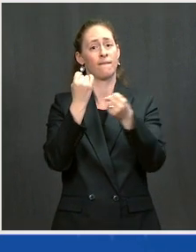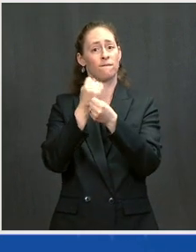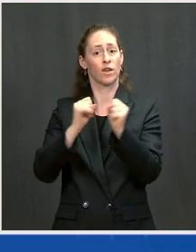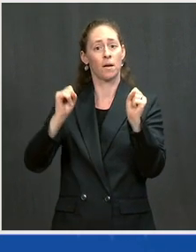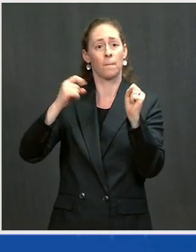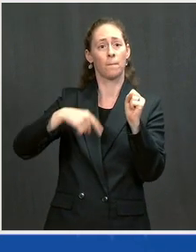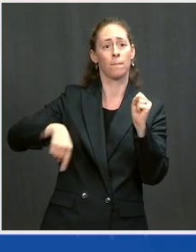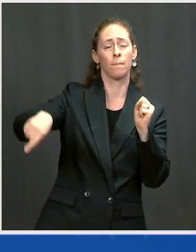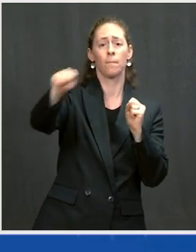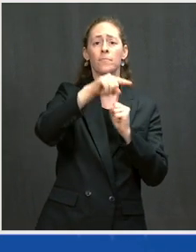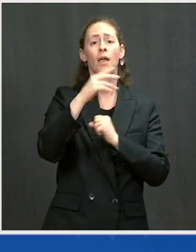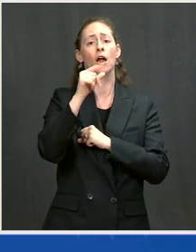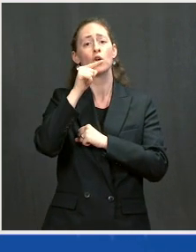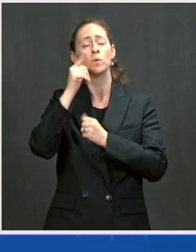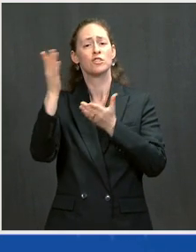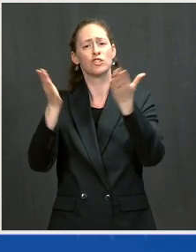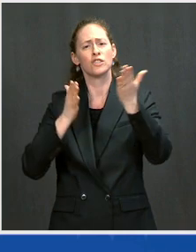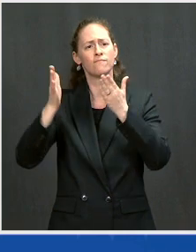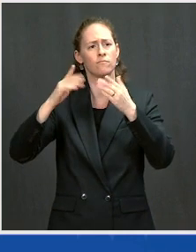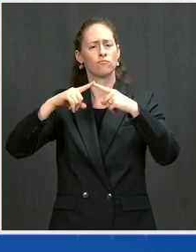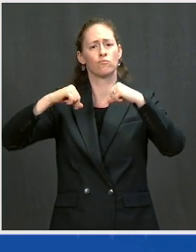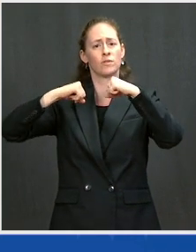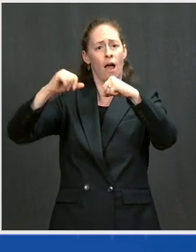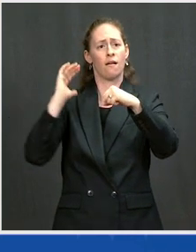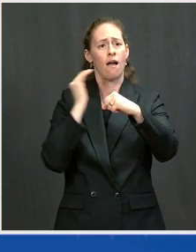It is in your majestic and mighty name, I pray, amen.